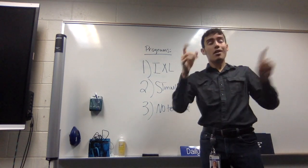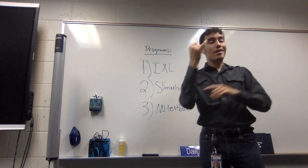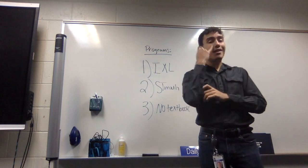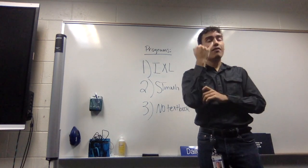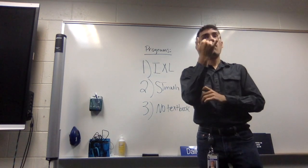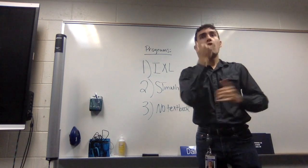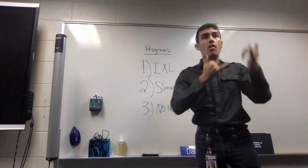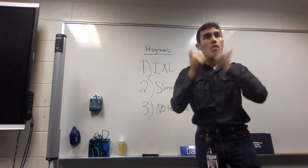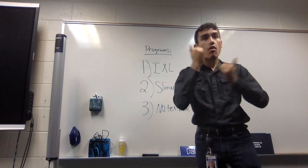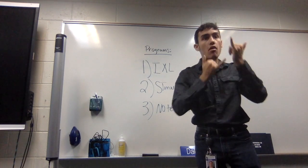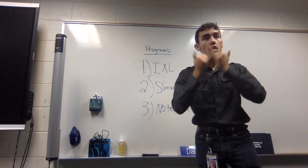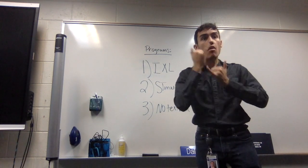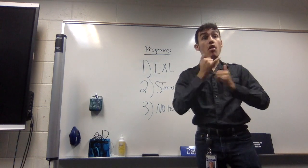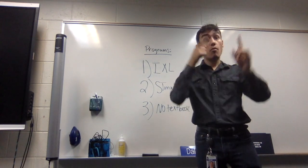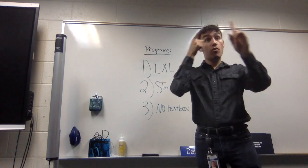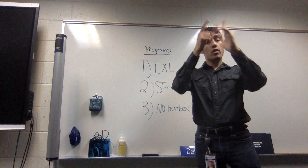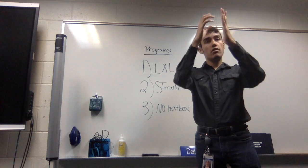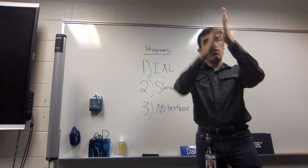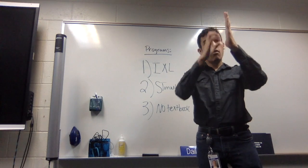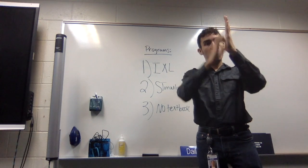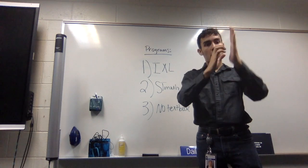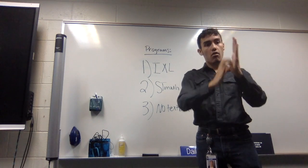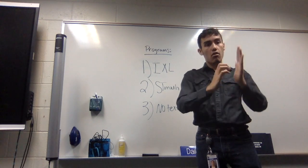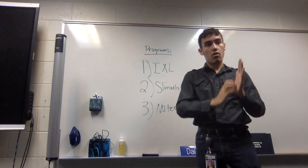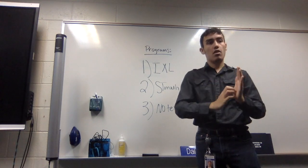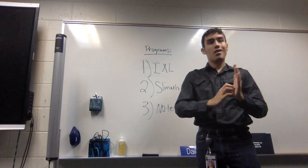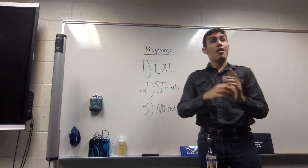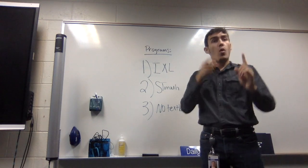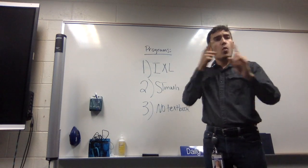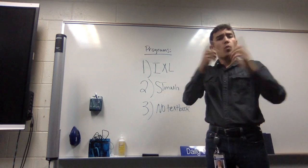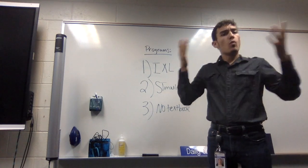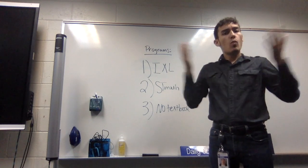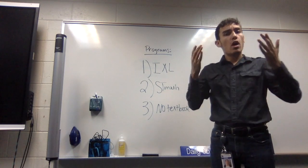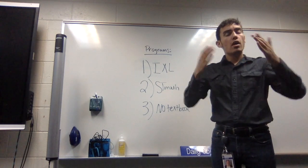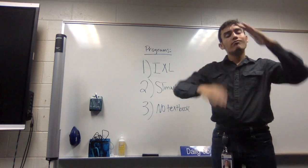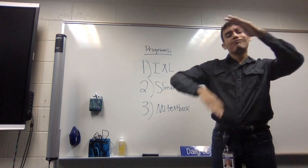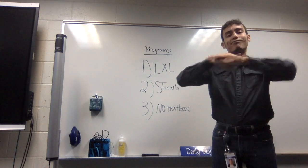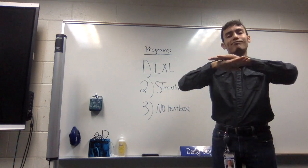of points for them; however, if they are constantly wrong, it will subtract points from them.